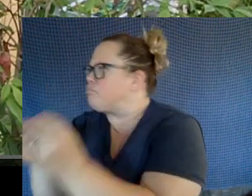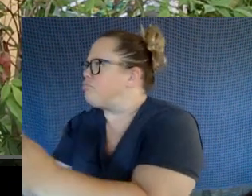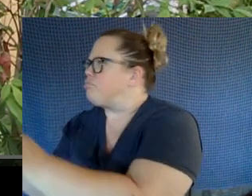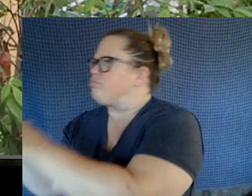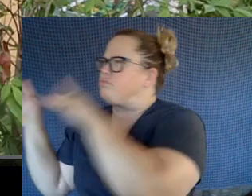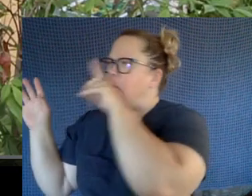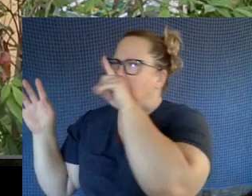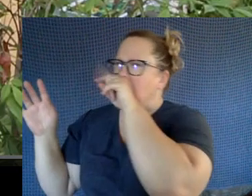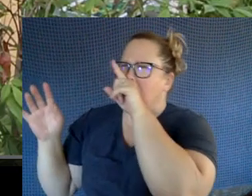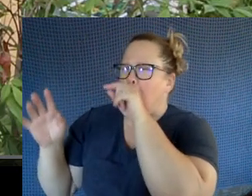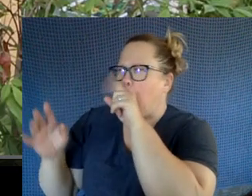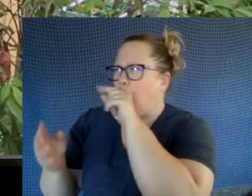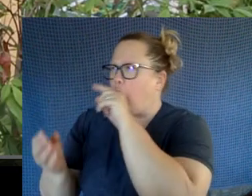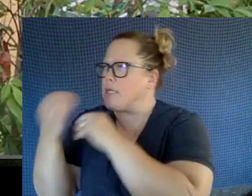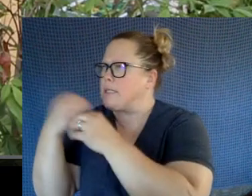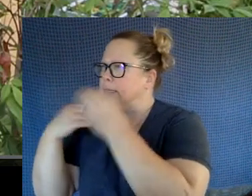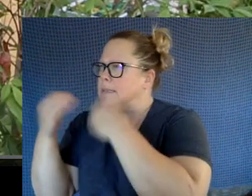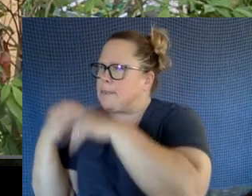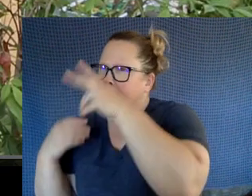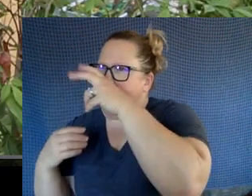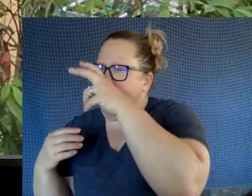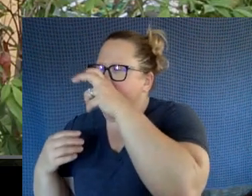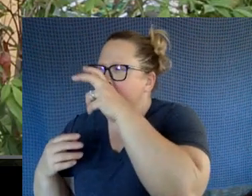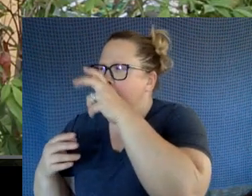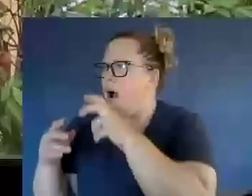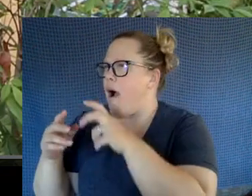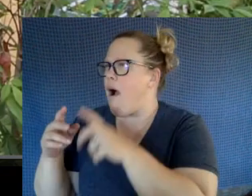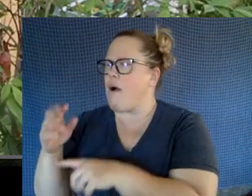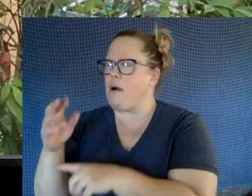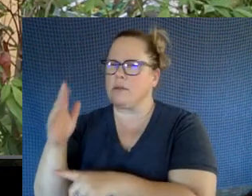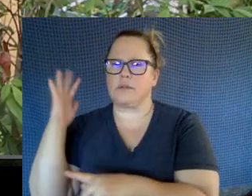And I just saw a great connection with the when he said quilts and quilts are a